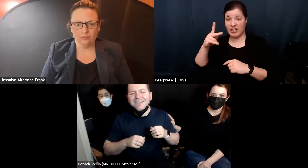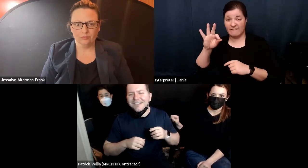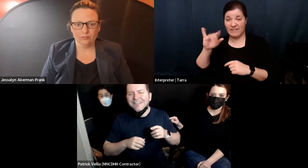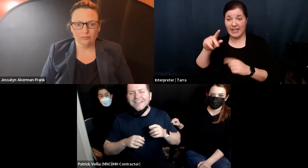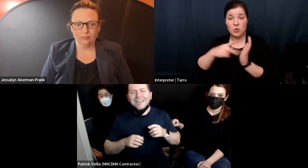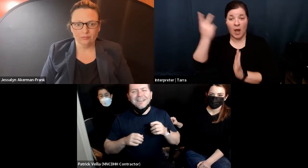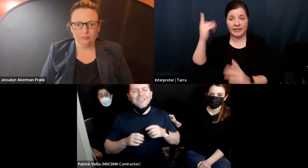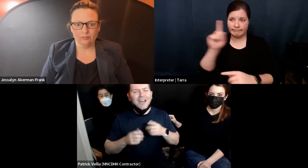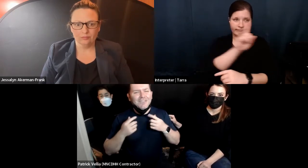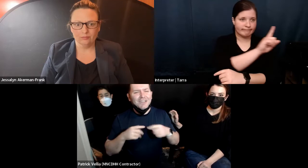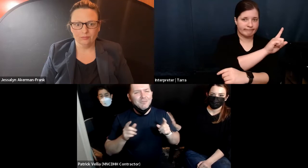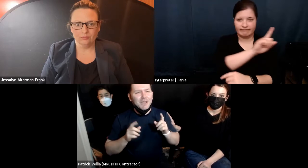And Erin was able to follow me, find my friends, find a map drawing, as I moved, and apparently I passed